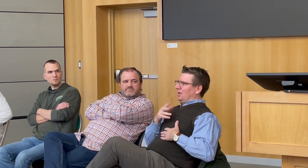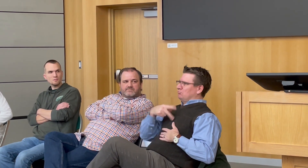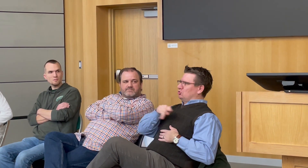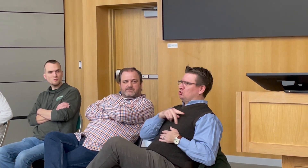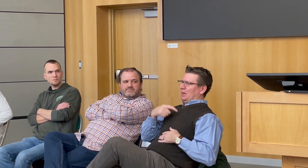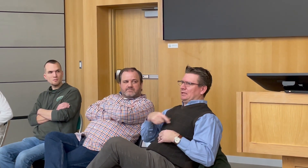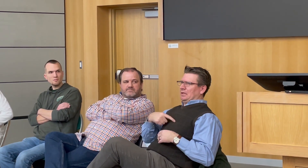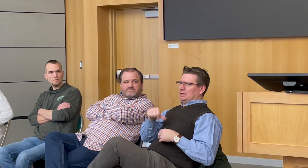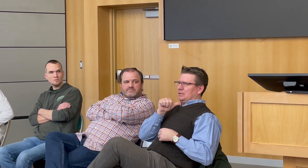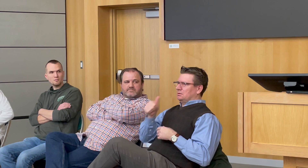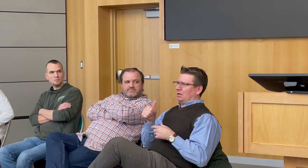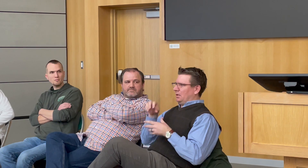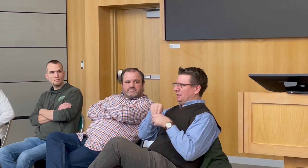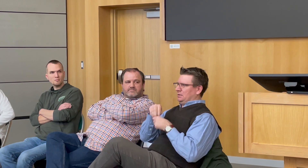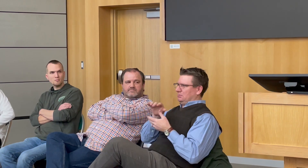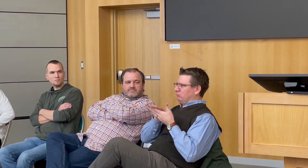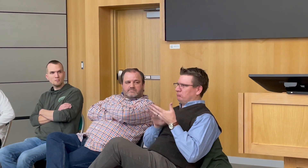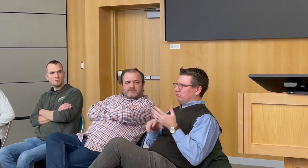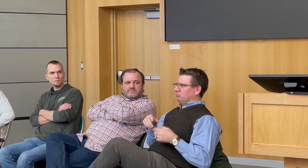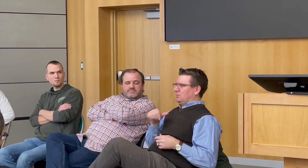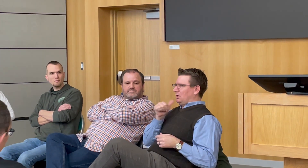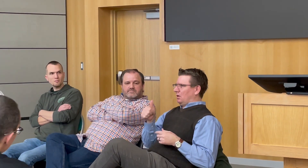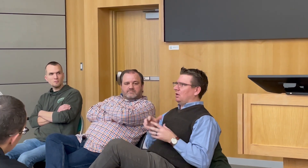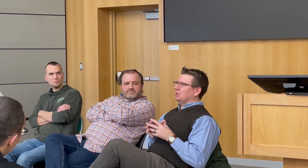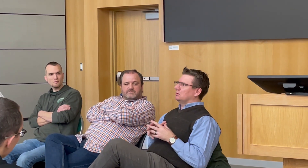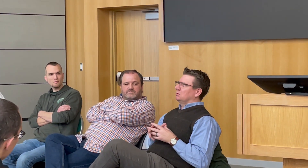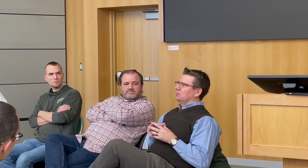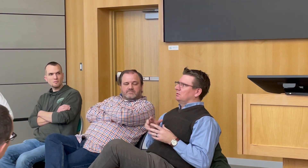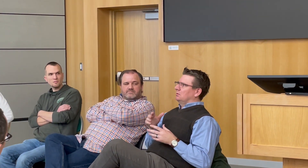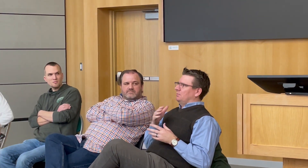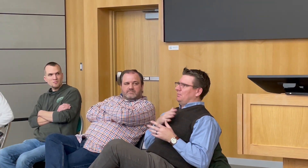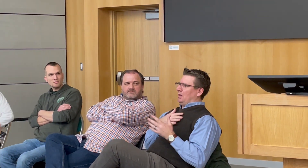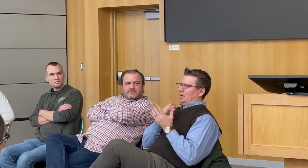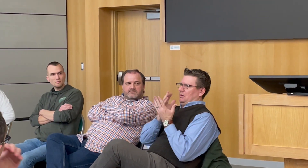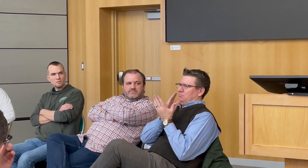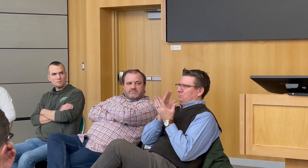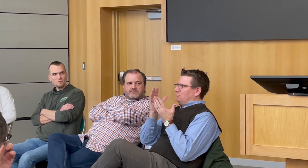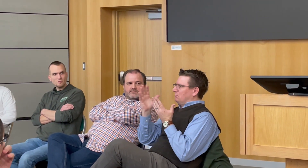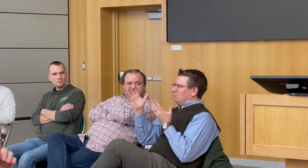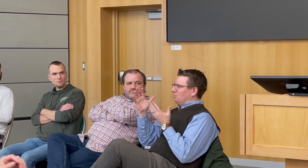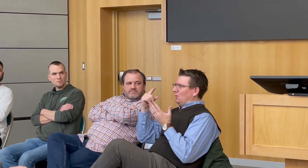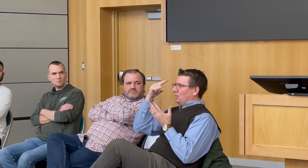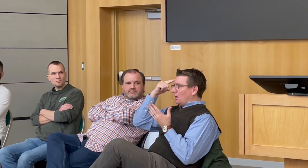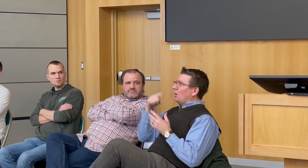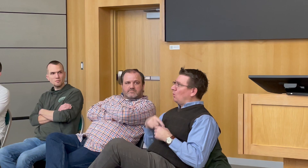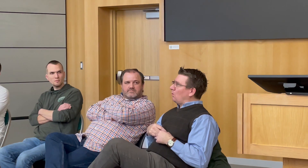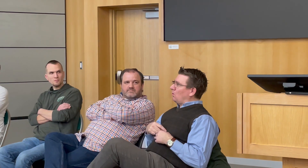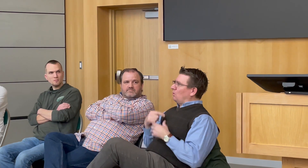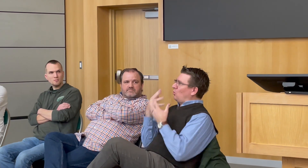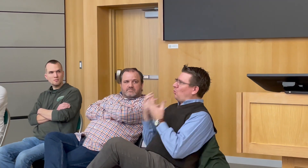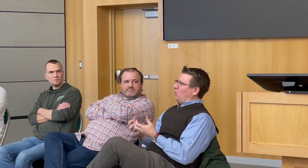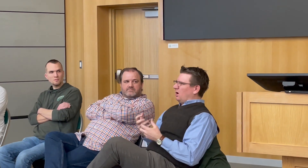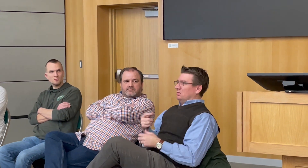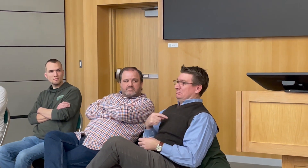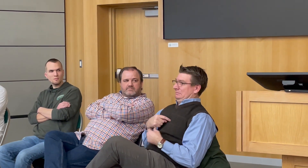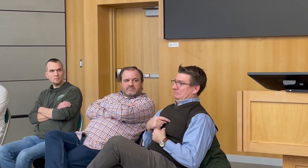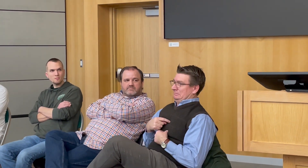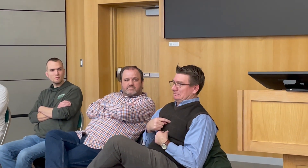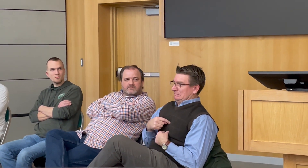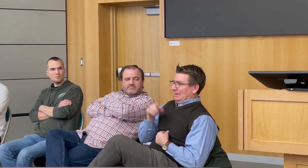in the cards for me that's not an identity that I need my identity is good where it is I never